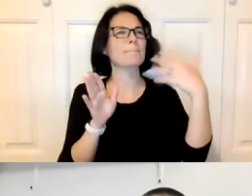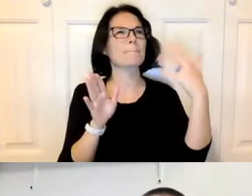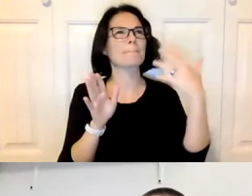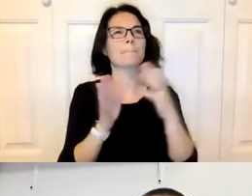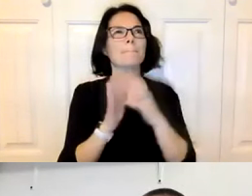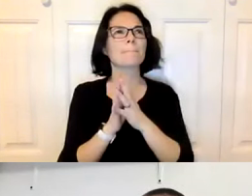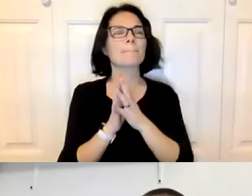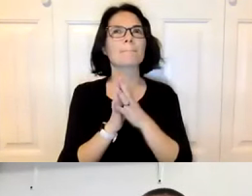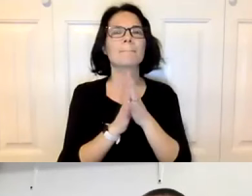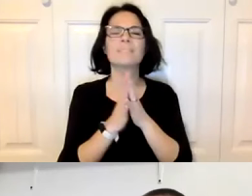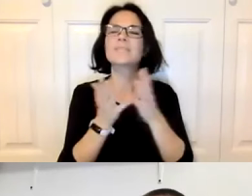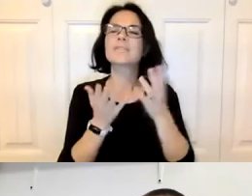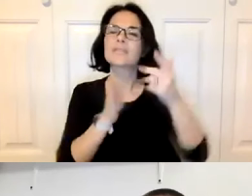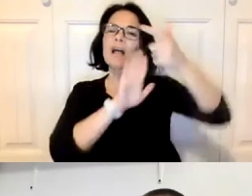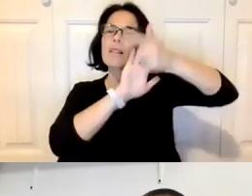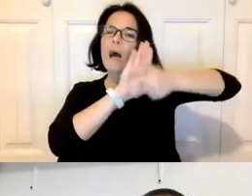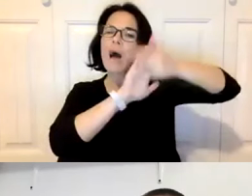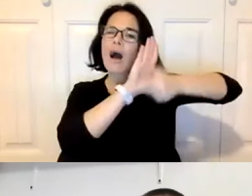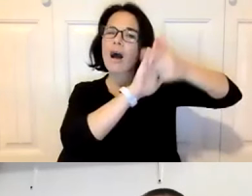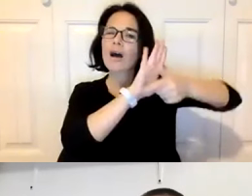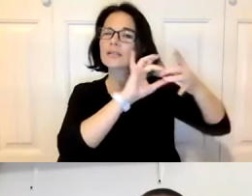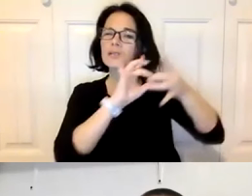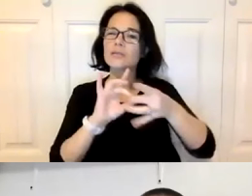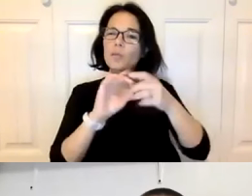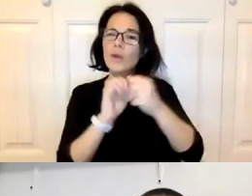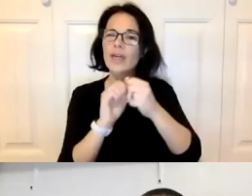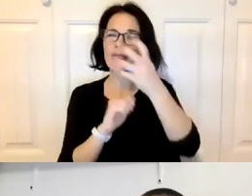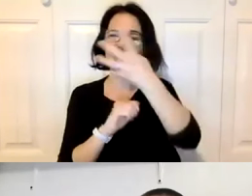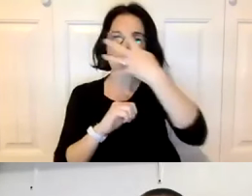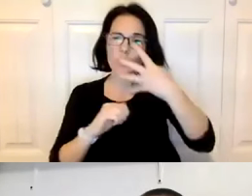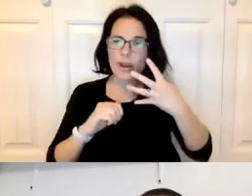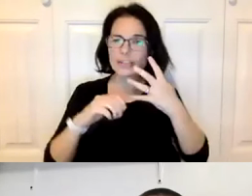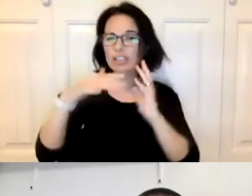The laws that have been changing recently.